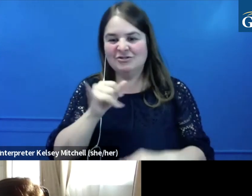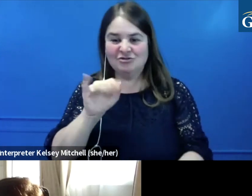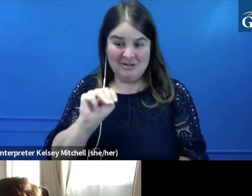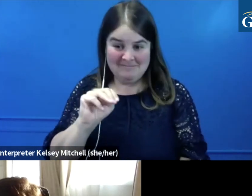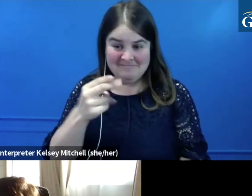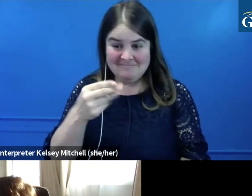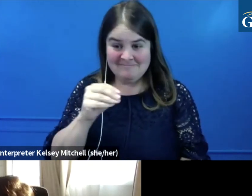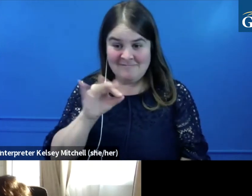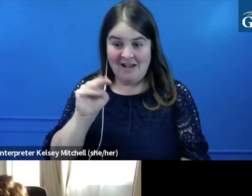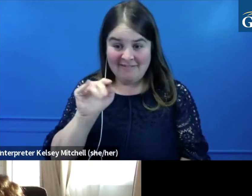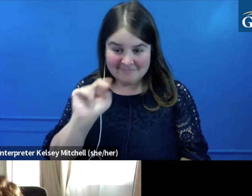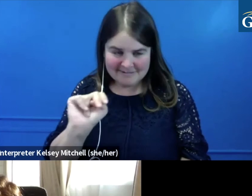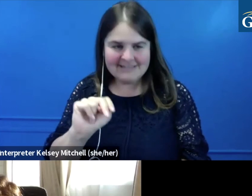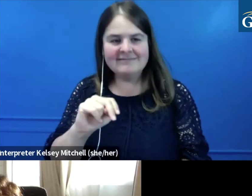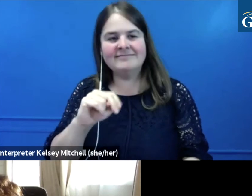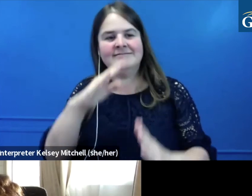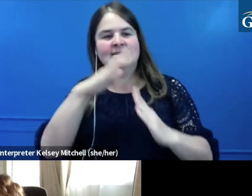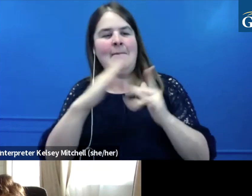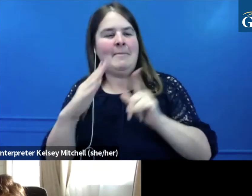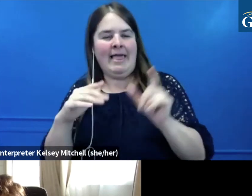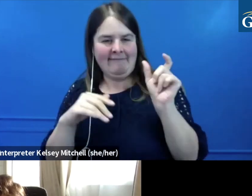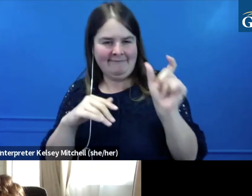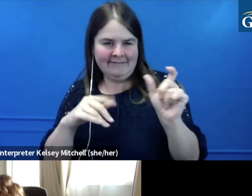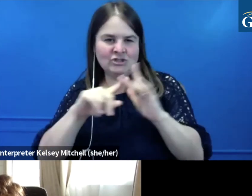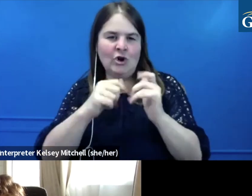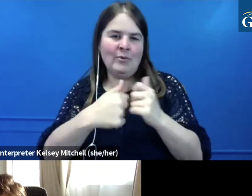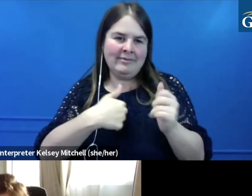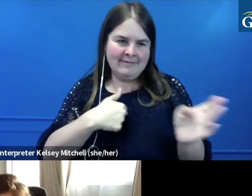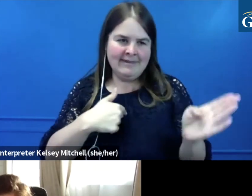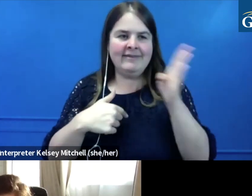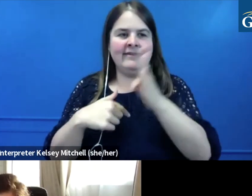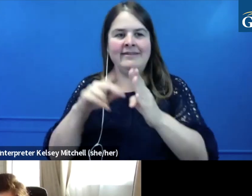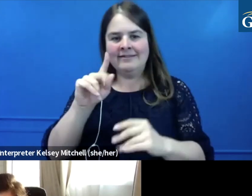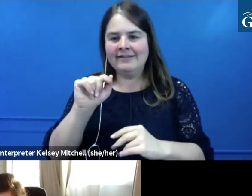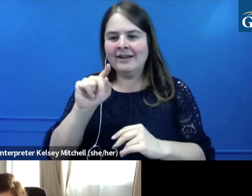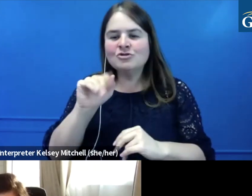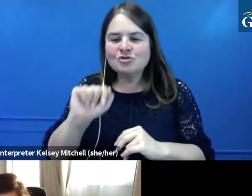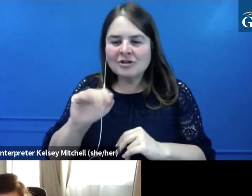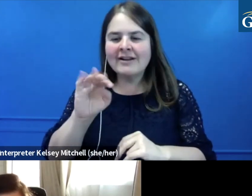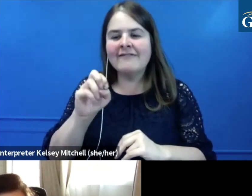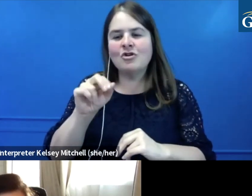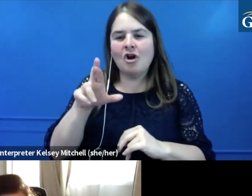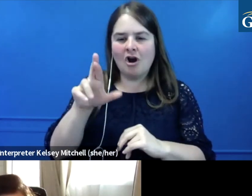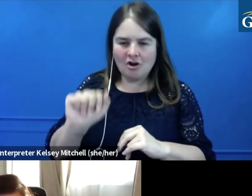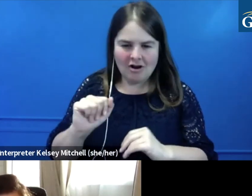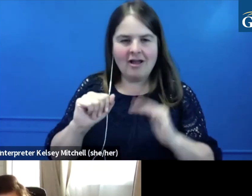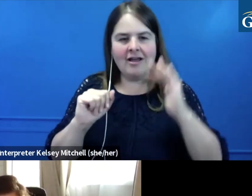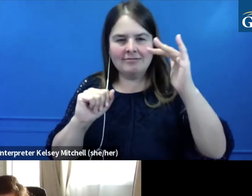upper left sort of started this out with me katrina ferrara christine o'hearn